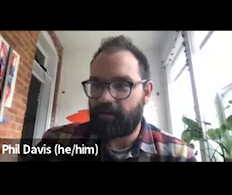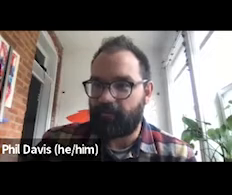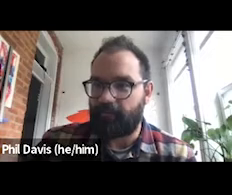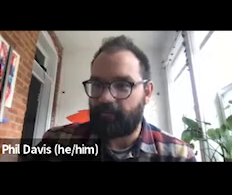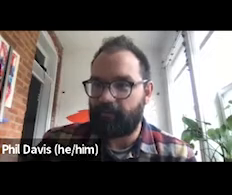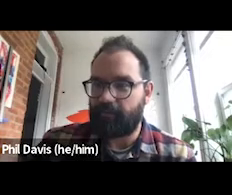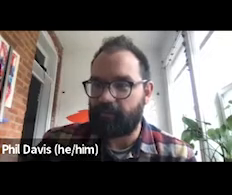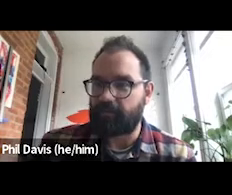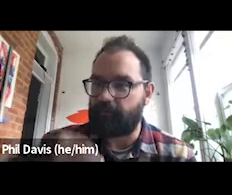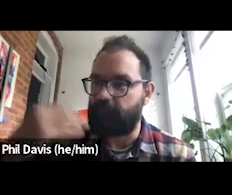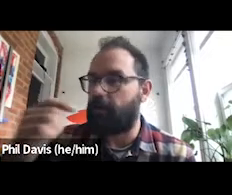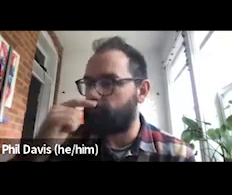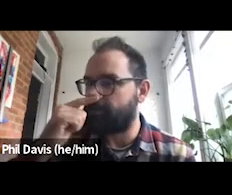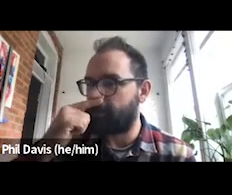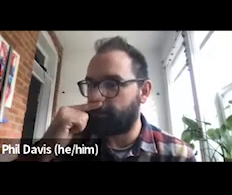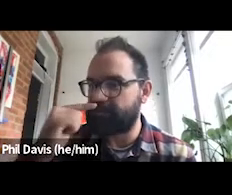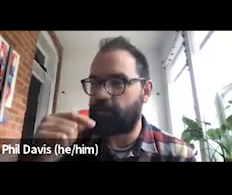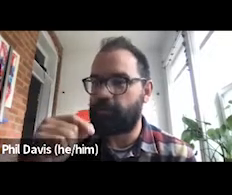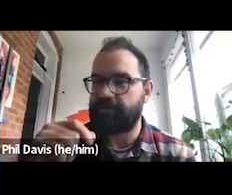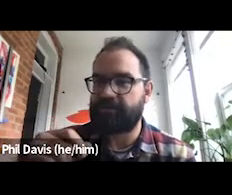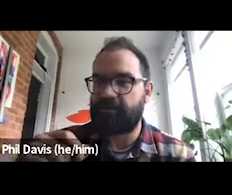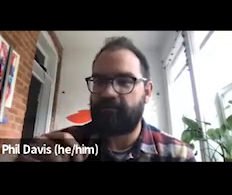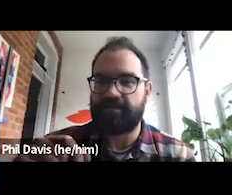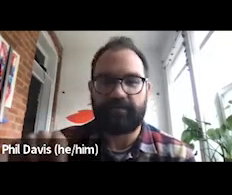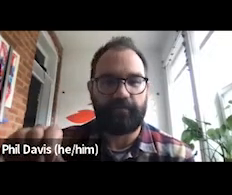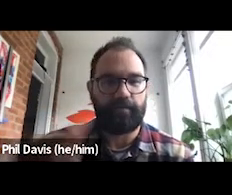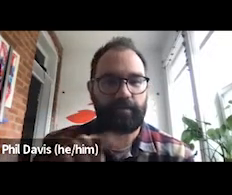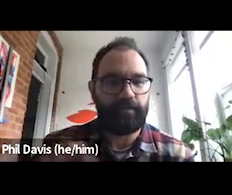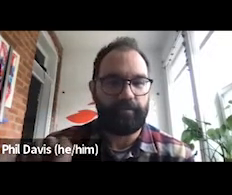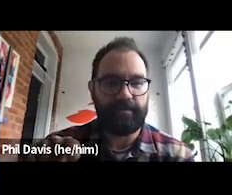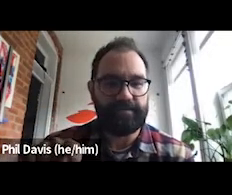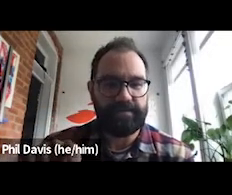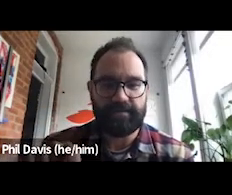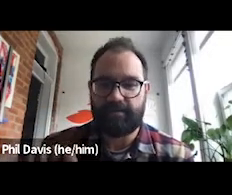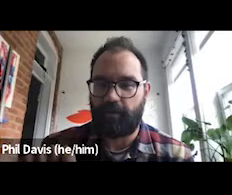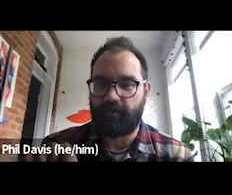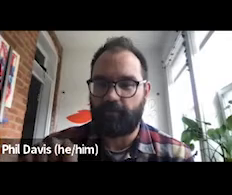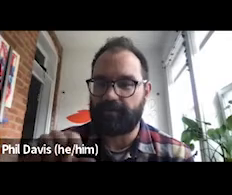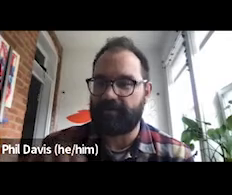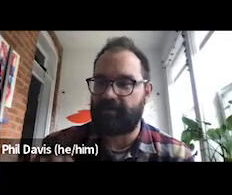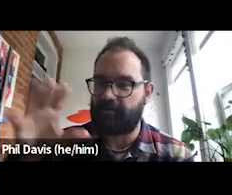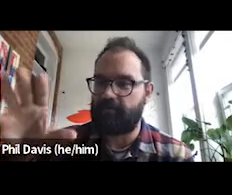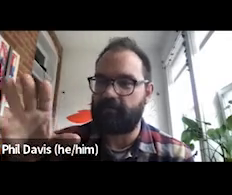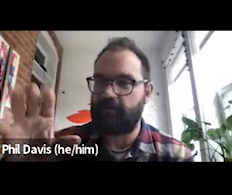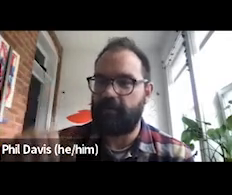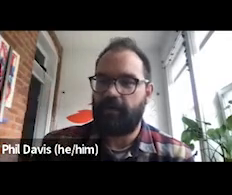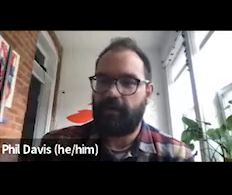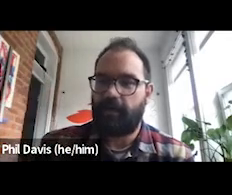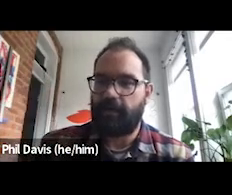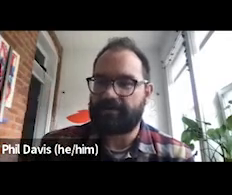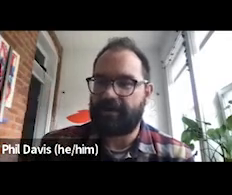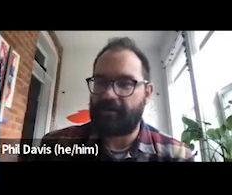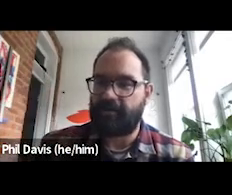Or sort of original scores live music from local musicians in Baltimore set to silent